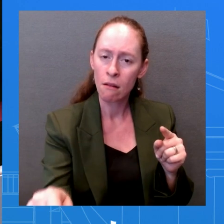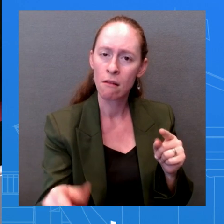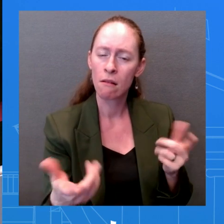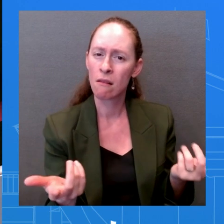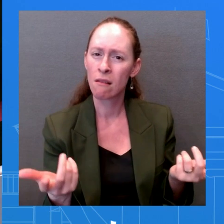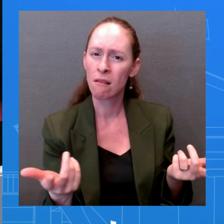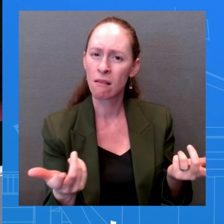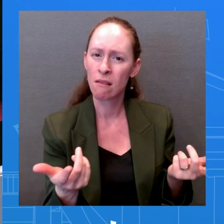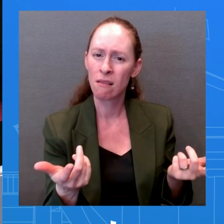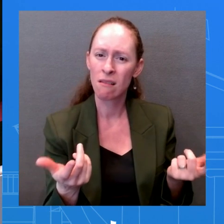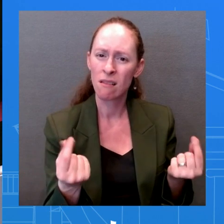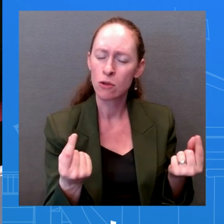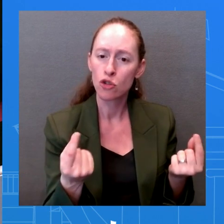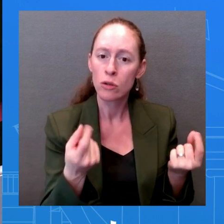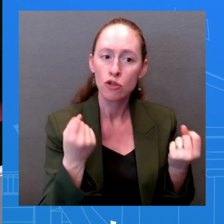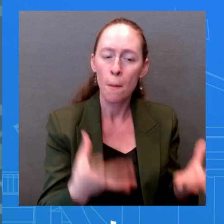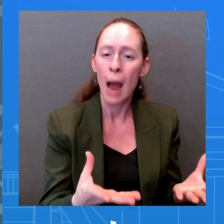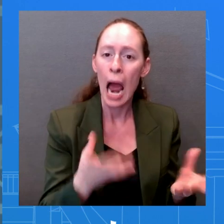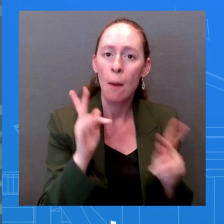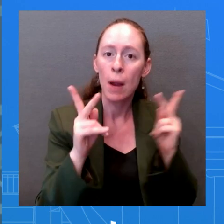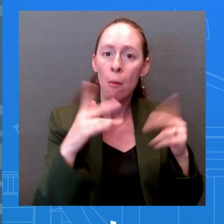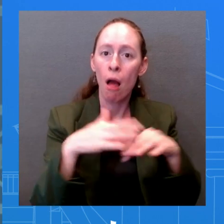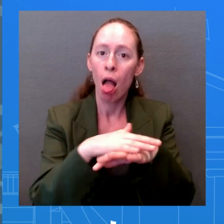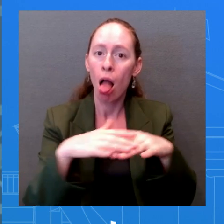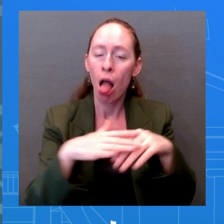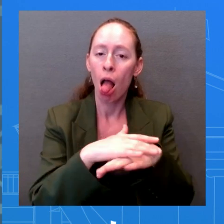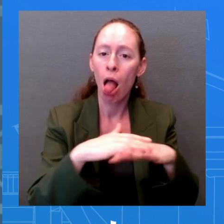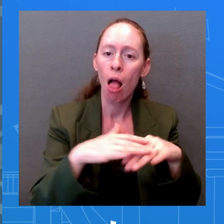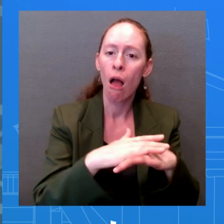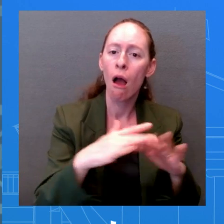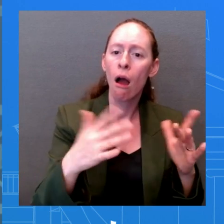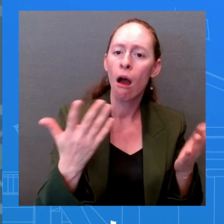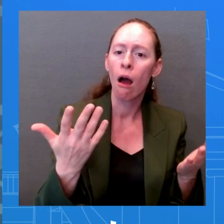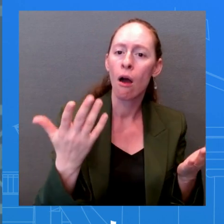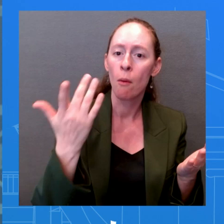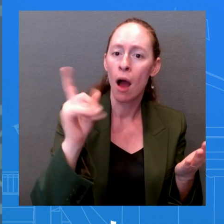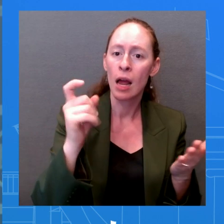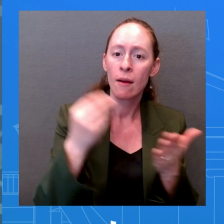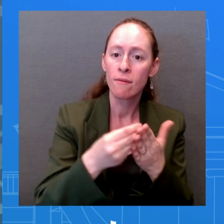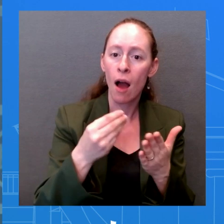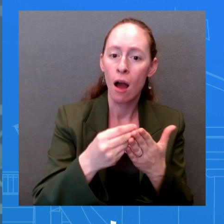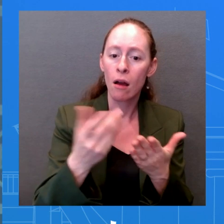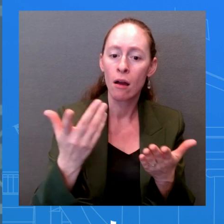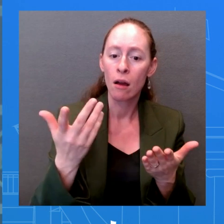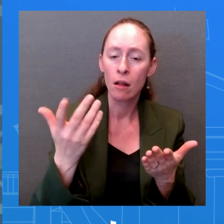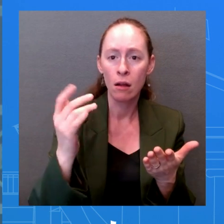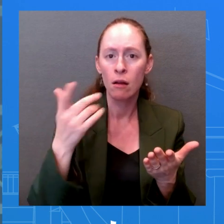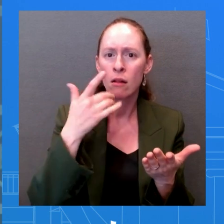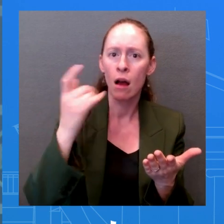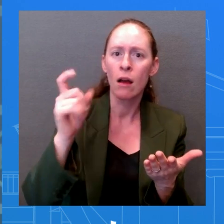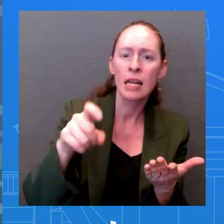they're totally overwhelmed. Ms. Jean-Pierre: So, again, it is a broke- -- a broken system, the immigration system.